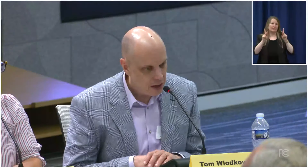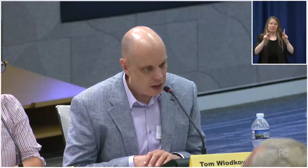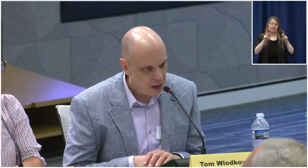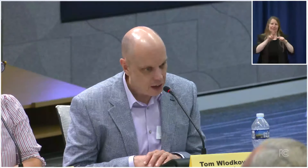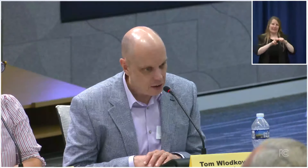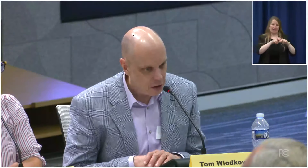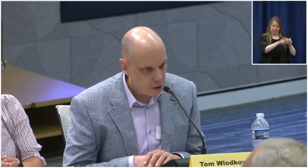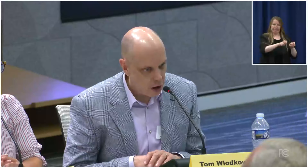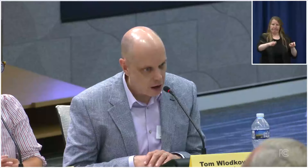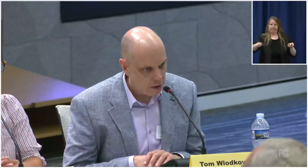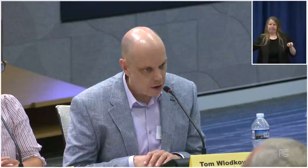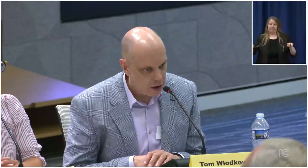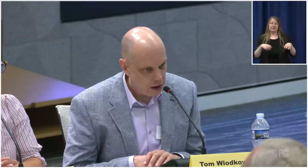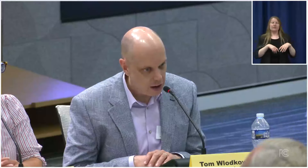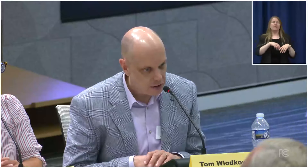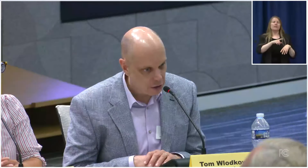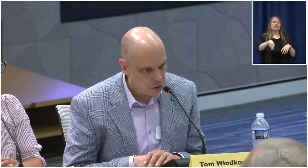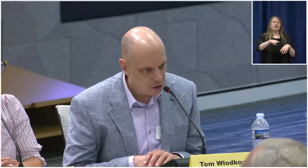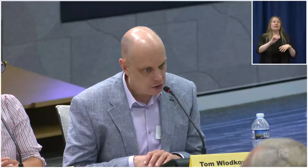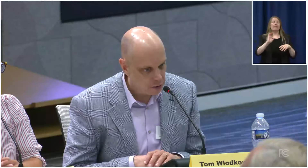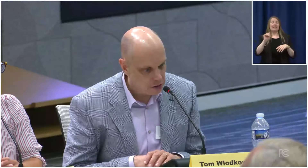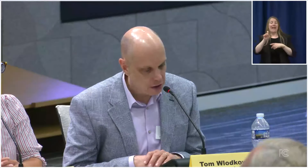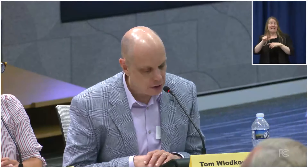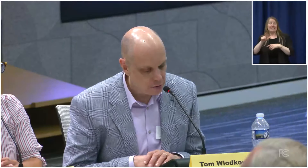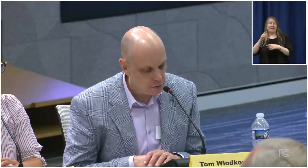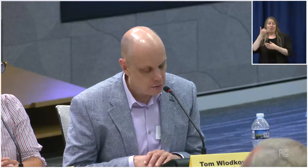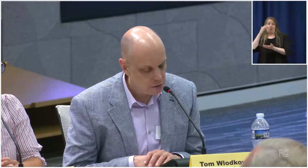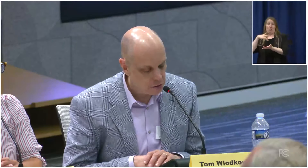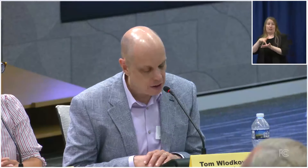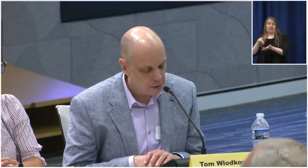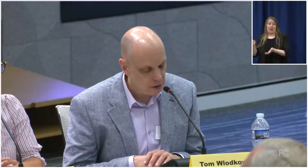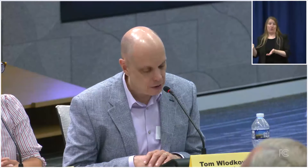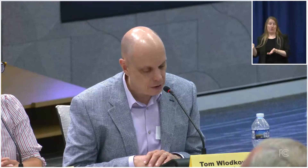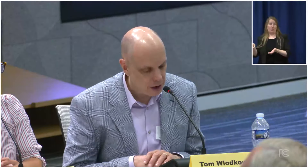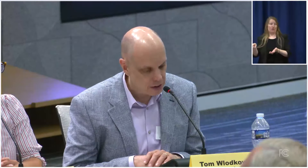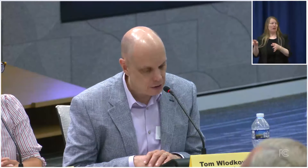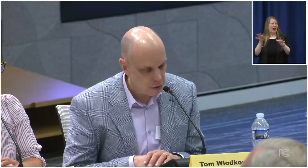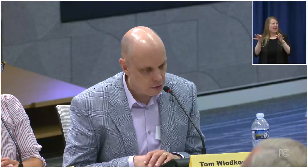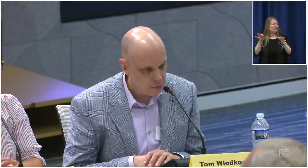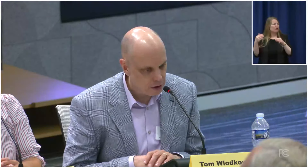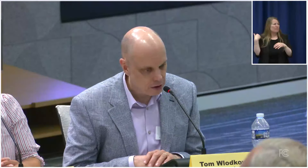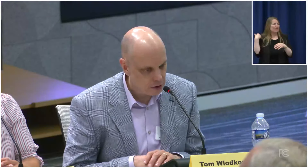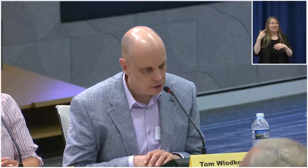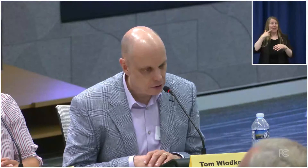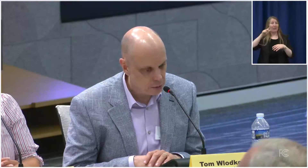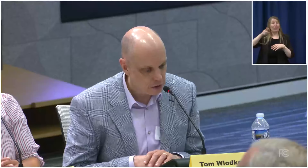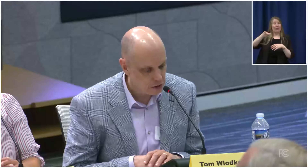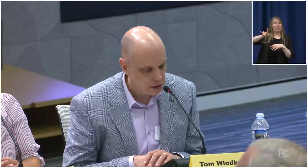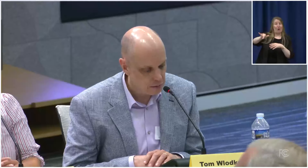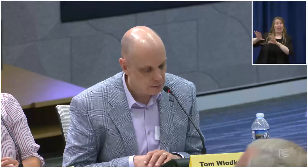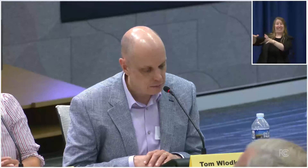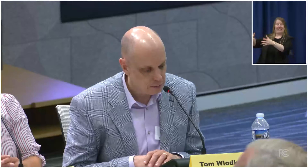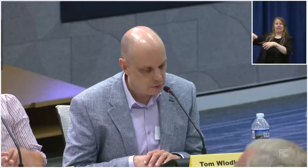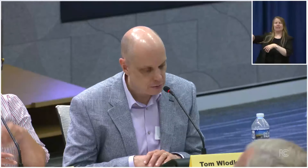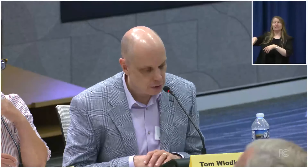ACCESSIBILITY CALL CENTER AND THAT'S THE CALL CENTER THAT HAS 75 PLUS AGENTS